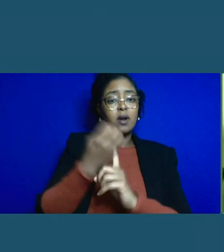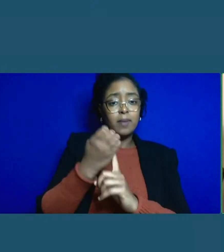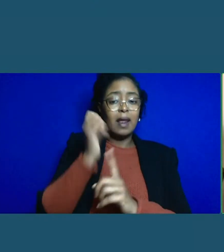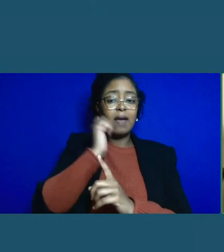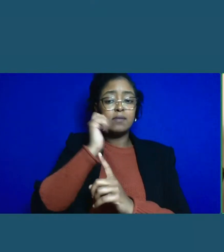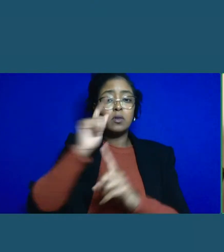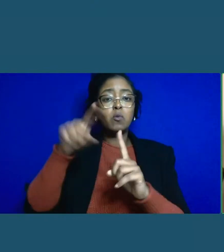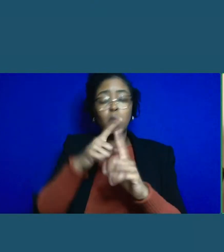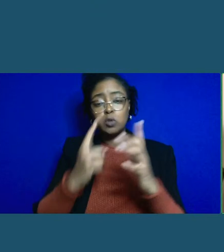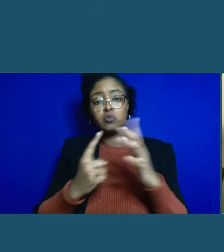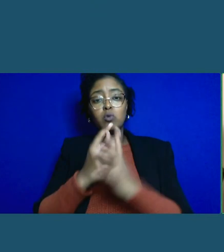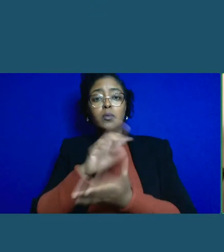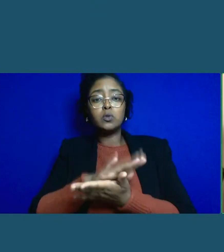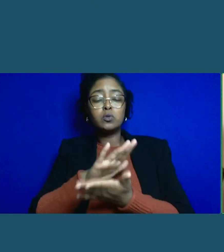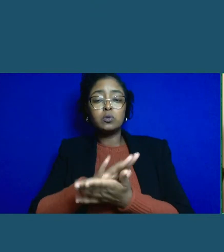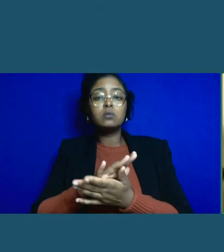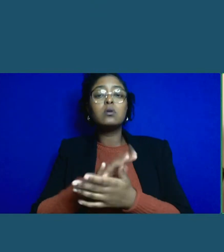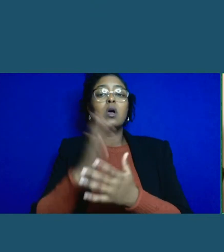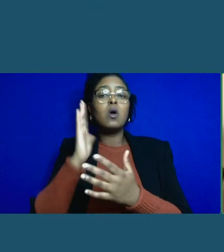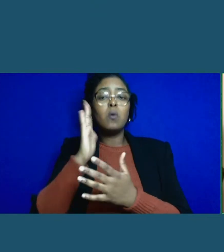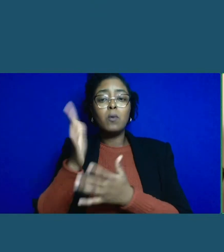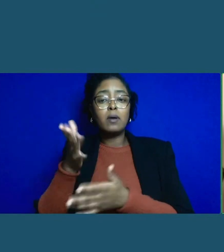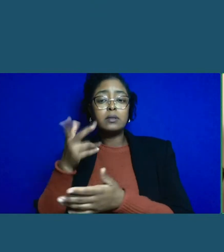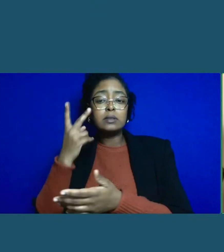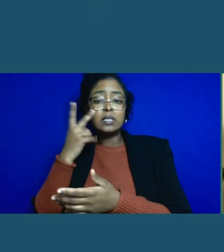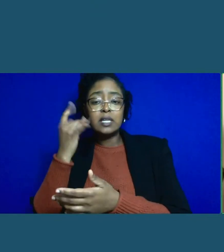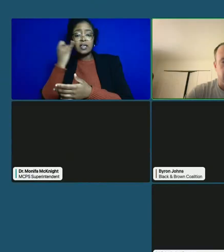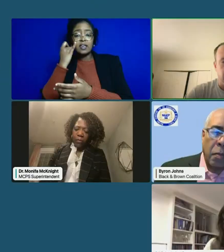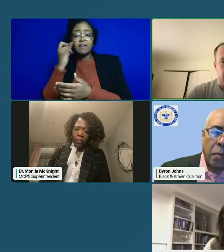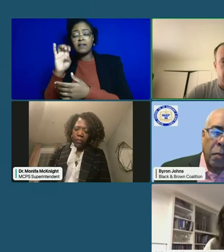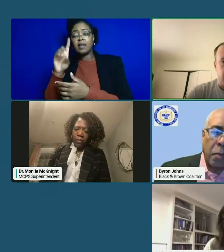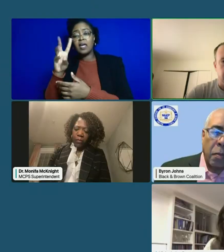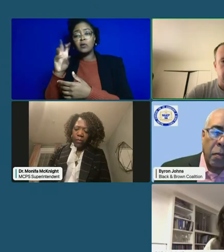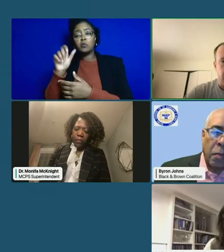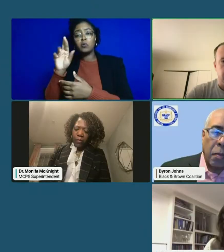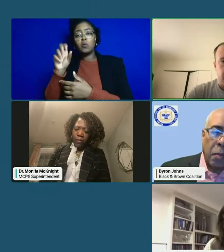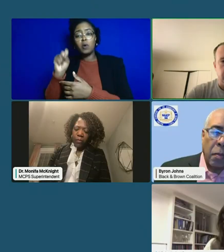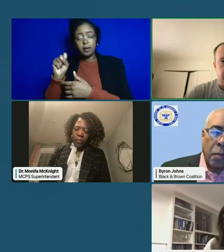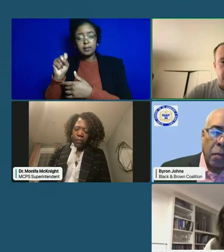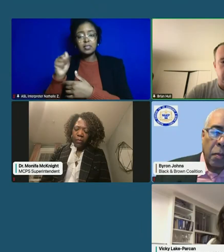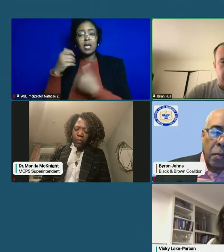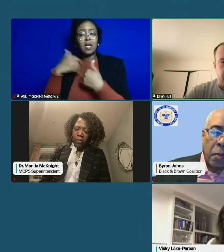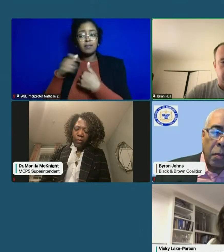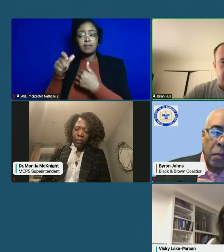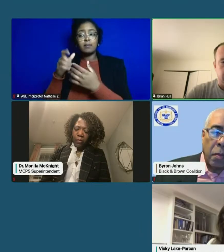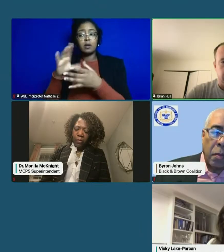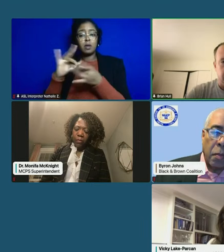environment everyday when they come to school. So I will stop there and see if Mrs Edwards has